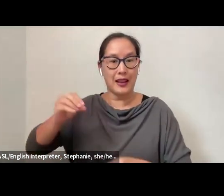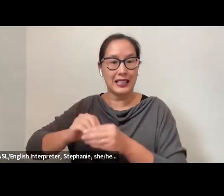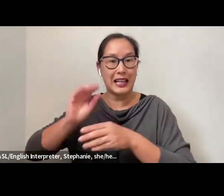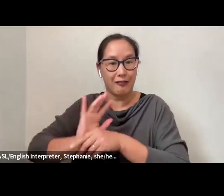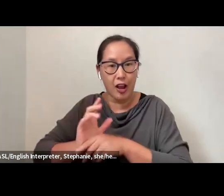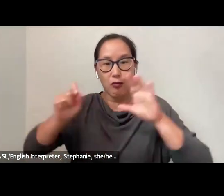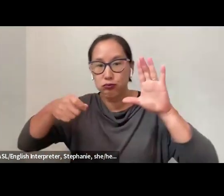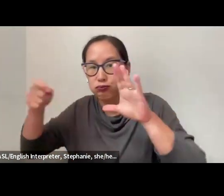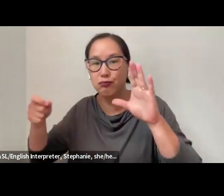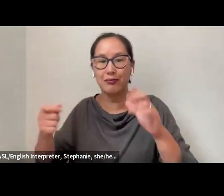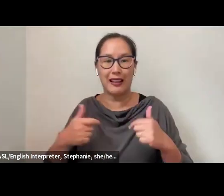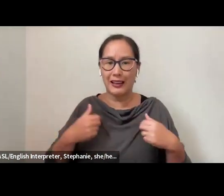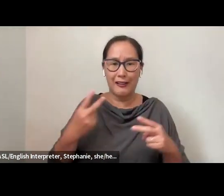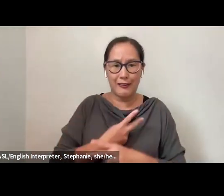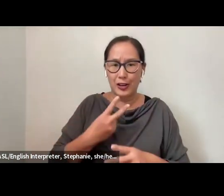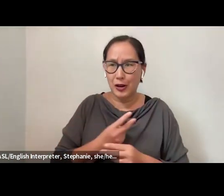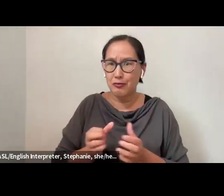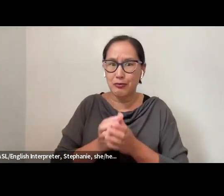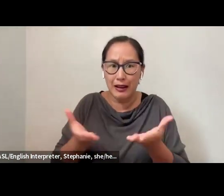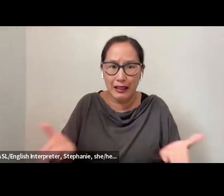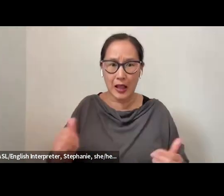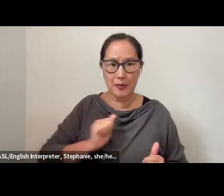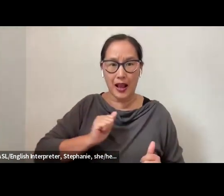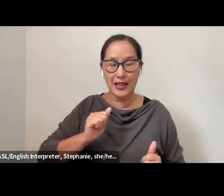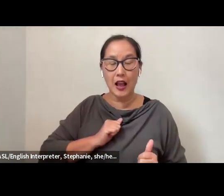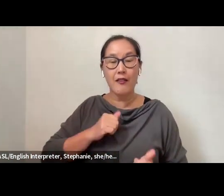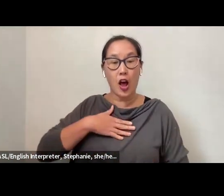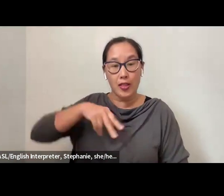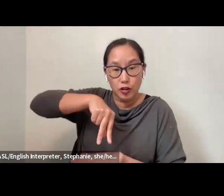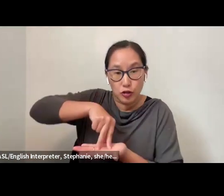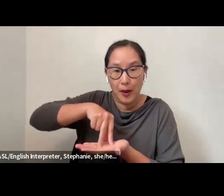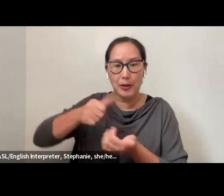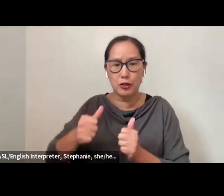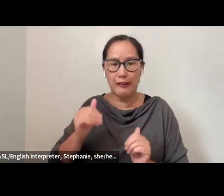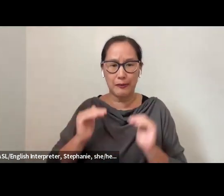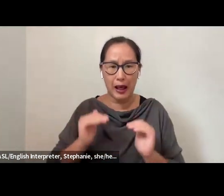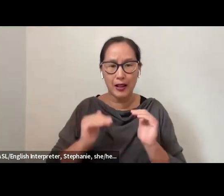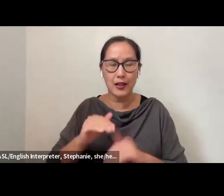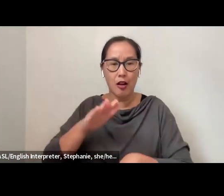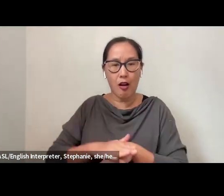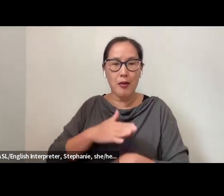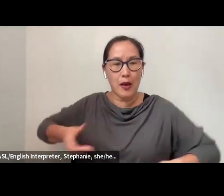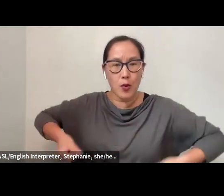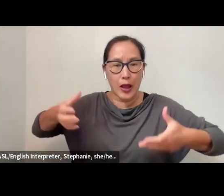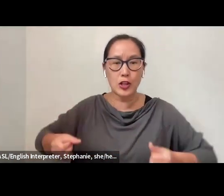like how to balance a tripod on my wheelchair’s foot pedals, or figure out how to hold a camera with my very weakened strength.